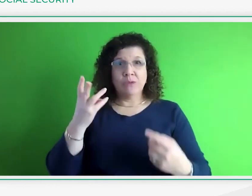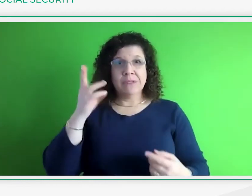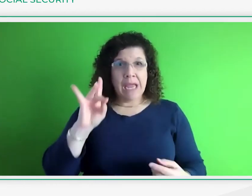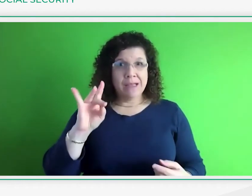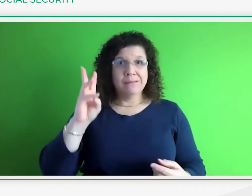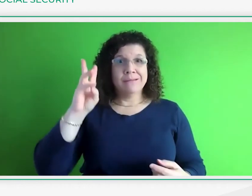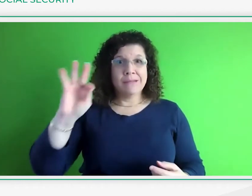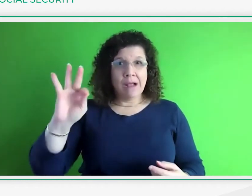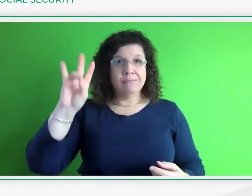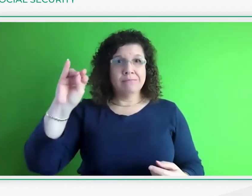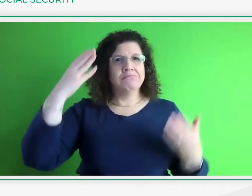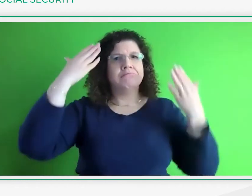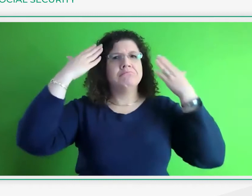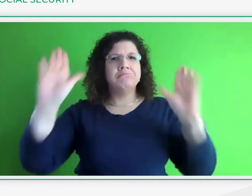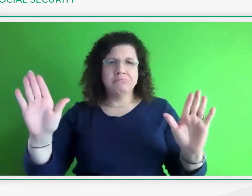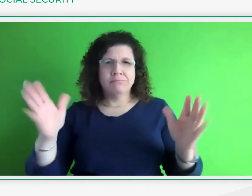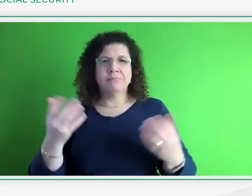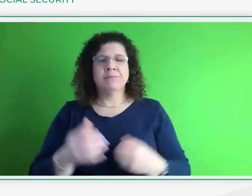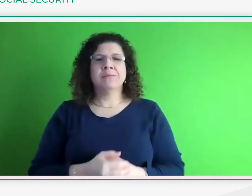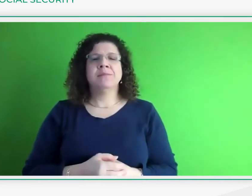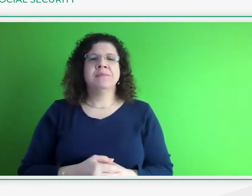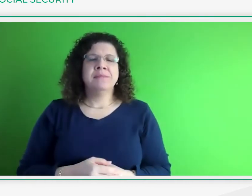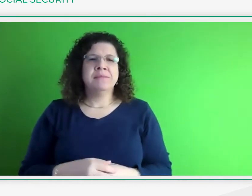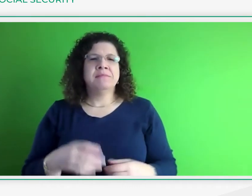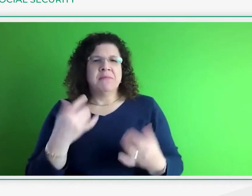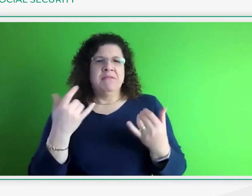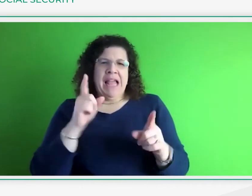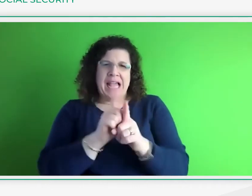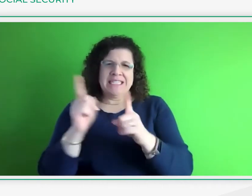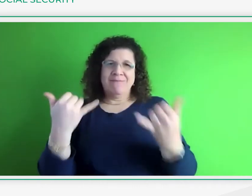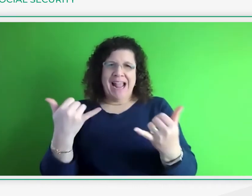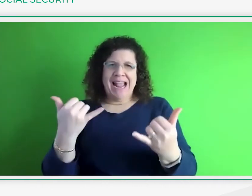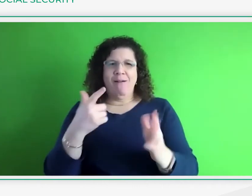It could possibly change, to 68, 69, 70, or higher. You know, that's something we don't know yet.